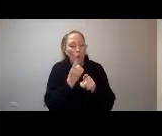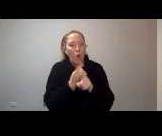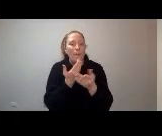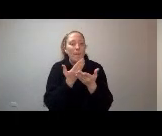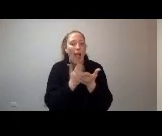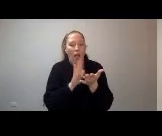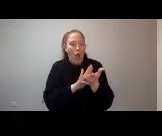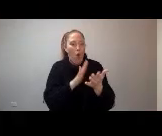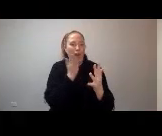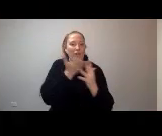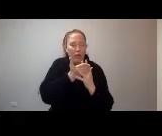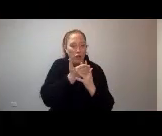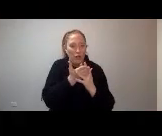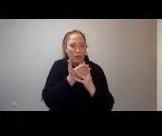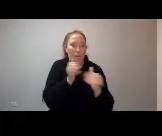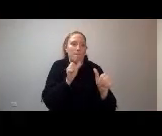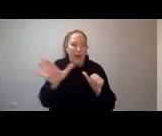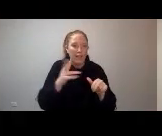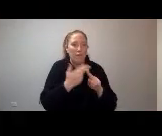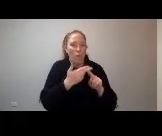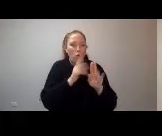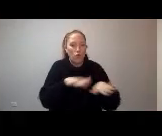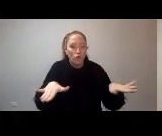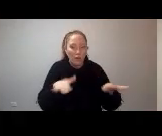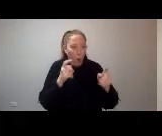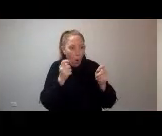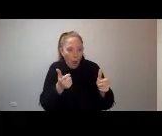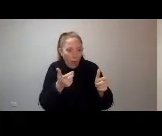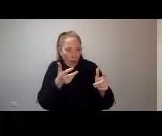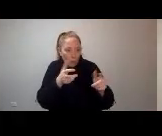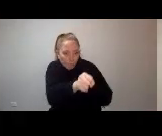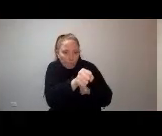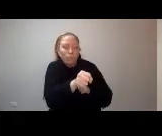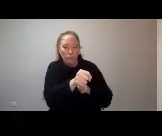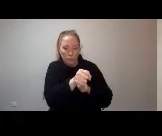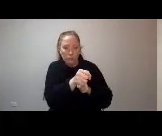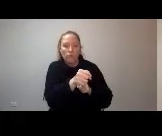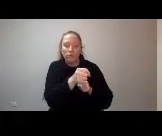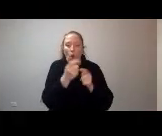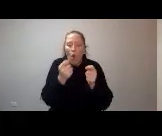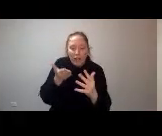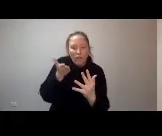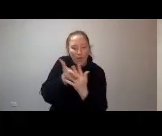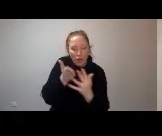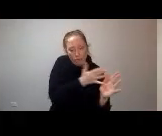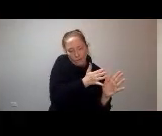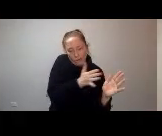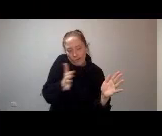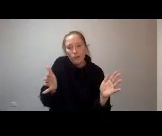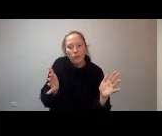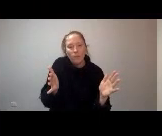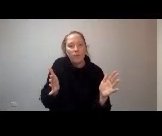from developmental promotion and early detection through to prevention and early intervention, focusing on how good service design